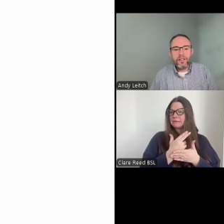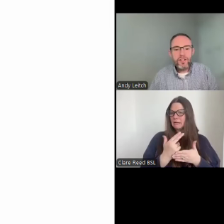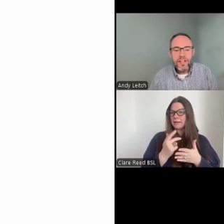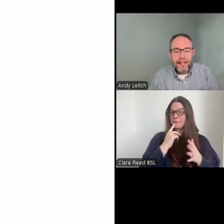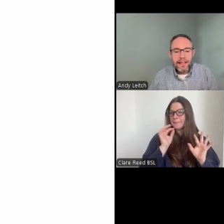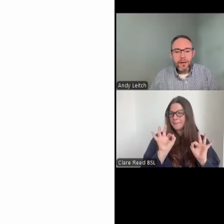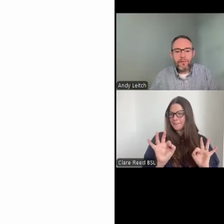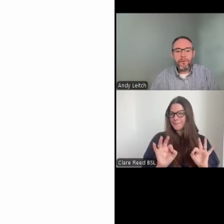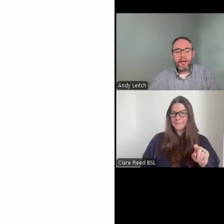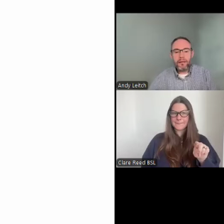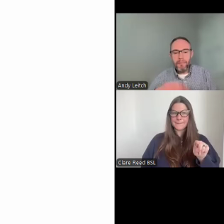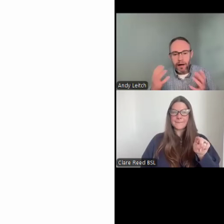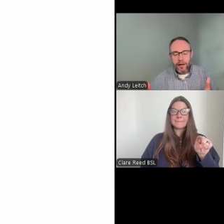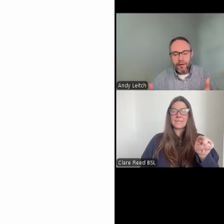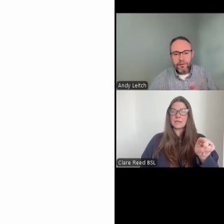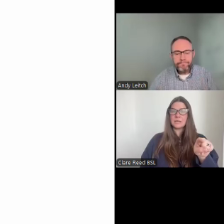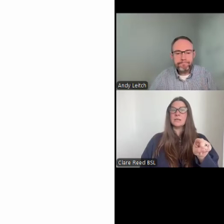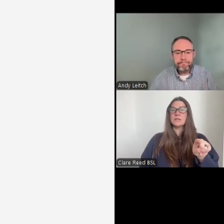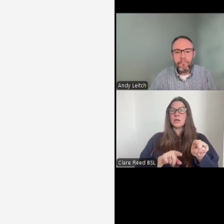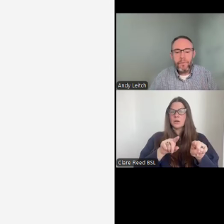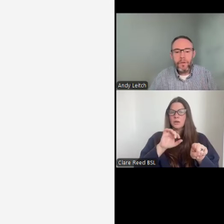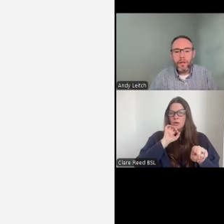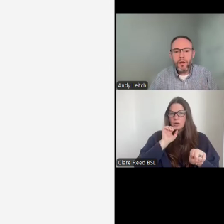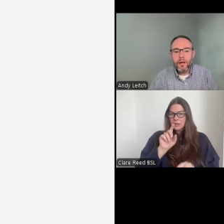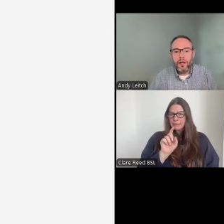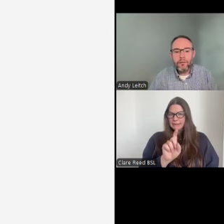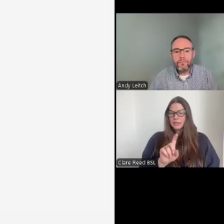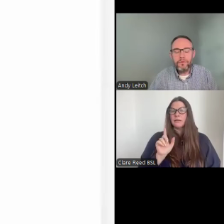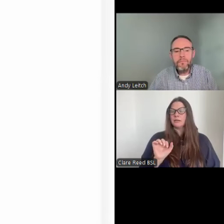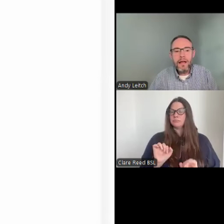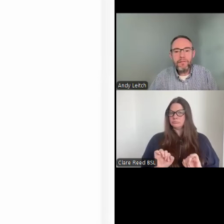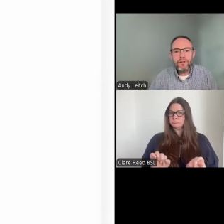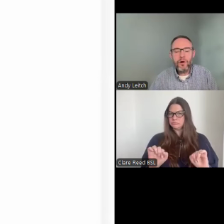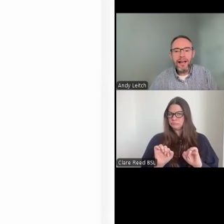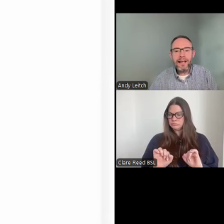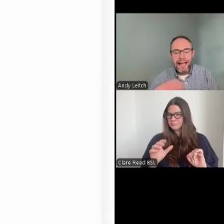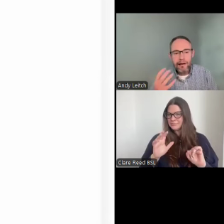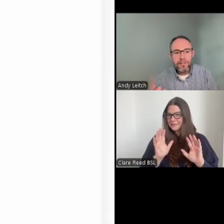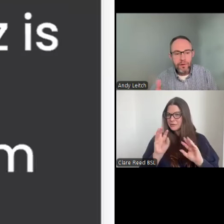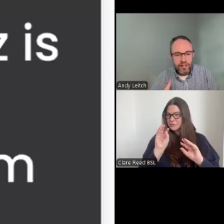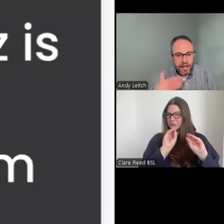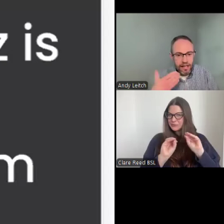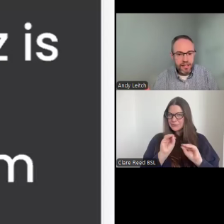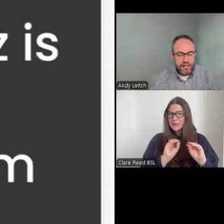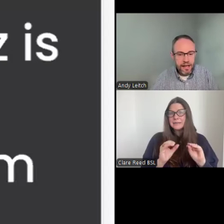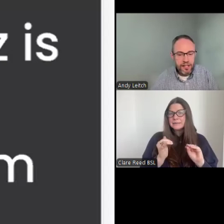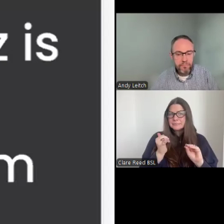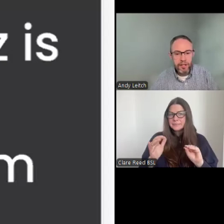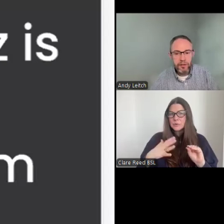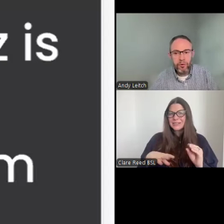It's just setting things up for me in the background. You may have to create an account to actually access this dashboard,